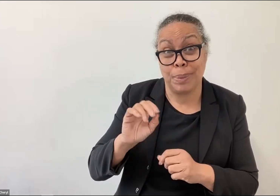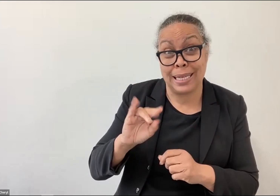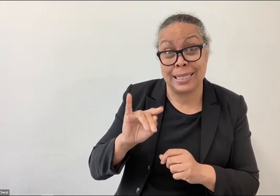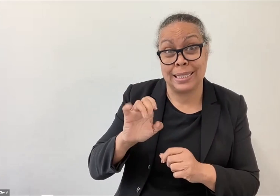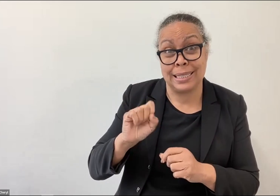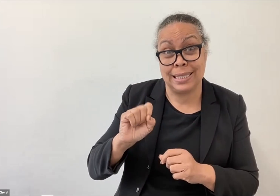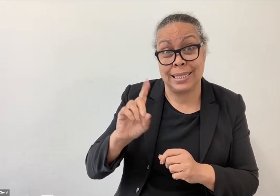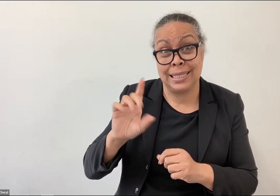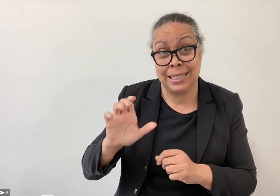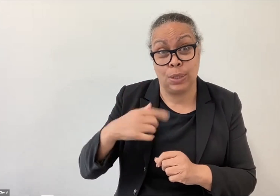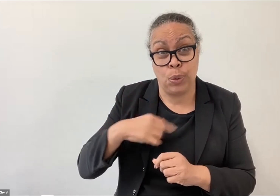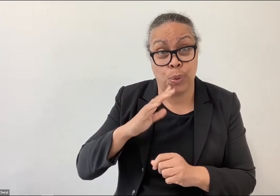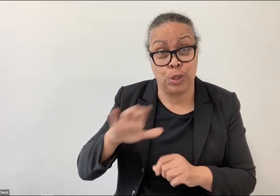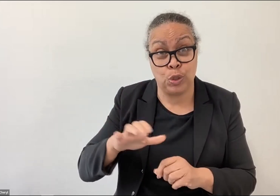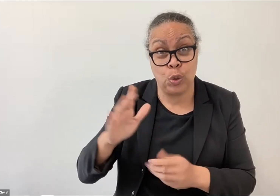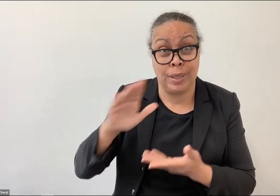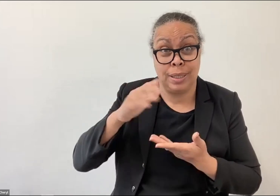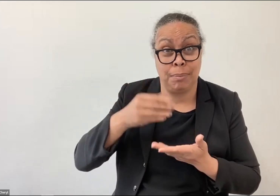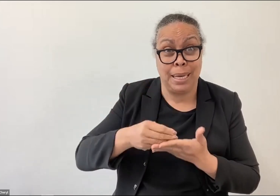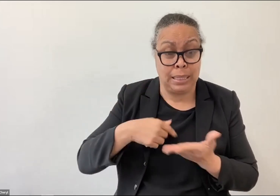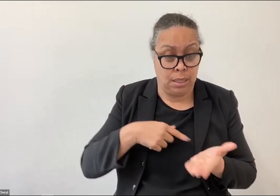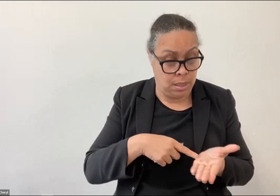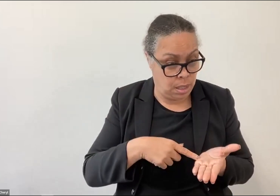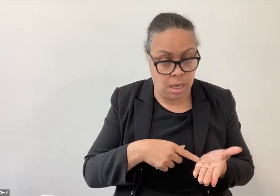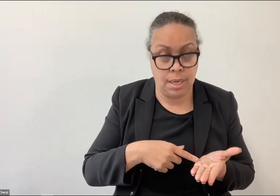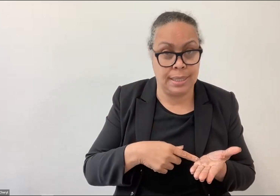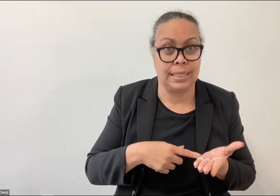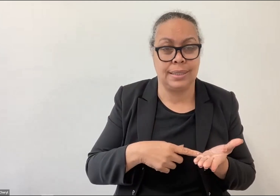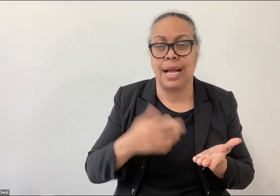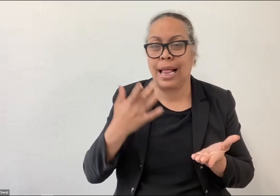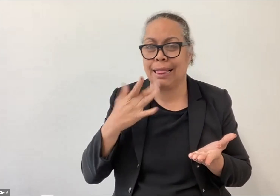Dc. and Luckily Professor King Barry put me in touch with Dr.